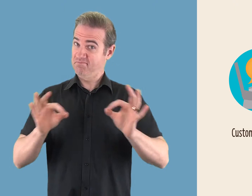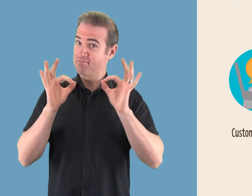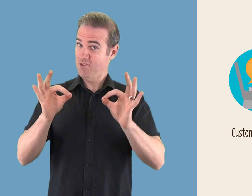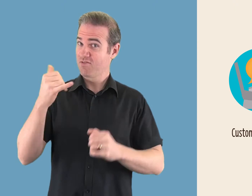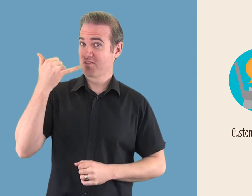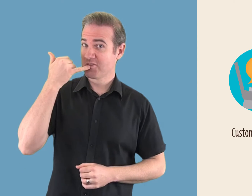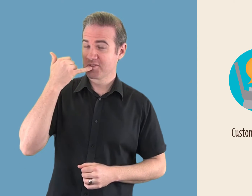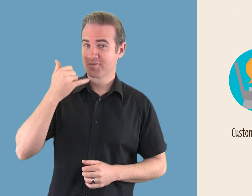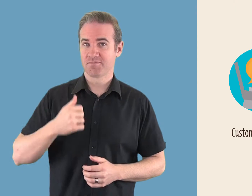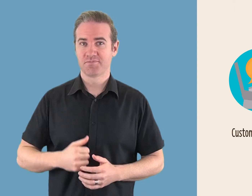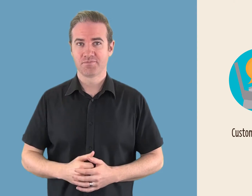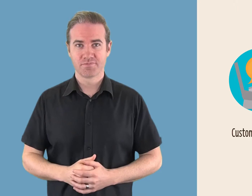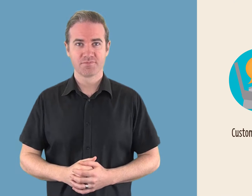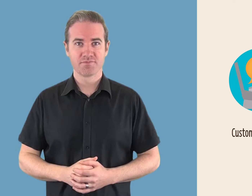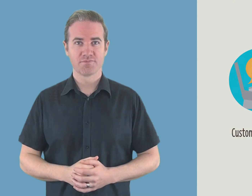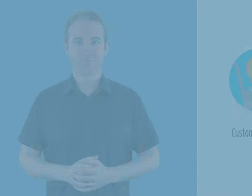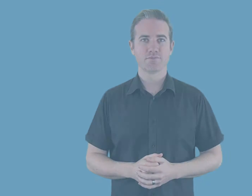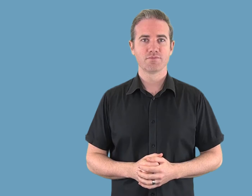2. Customised phones